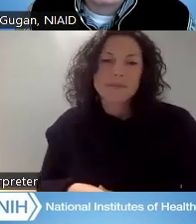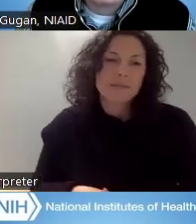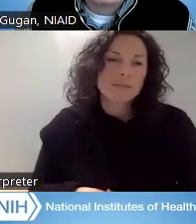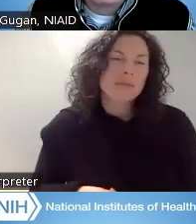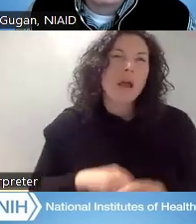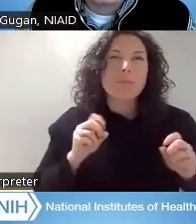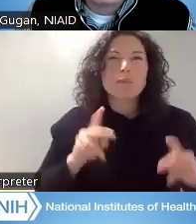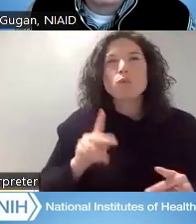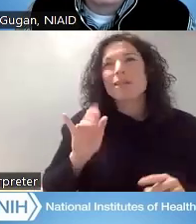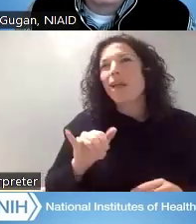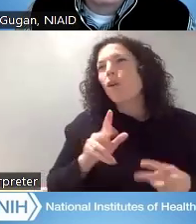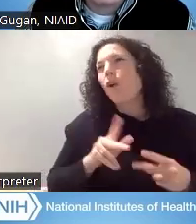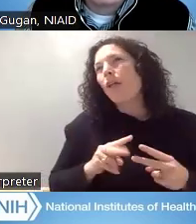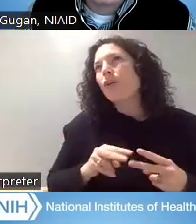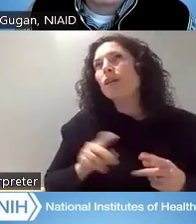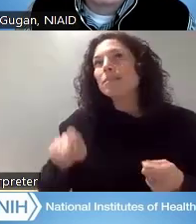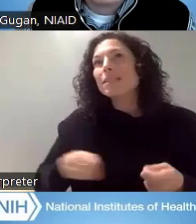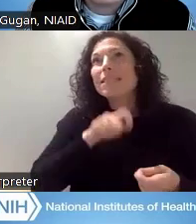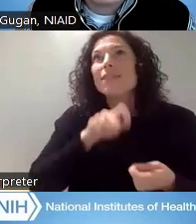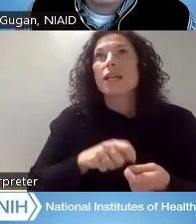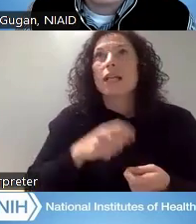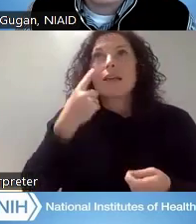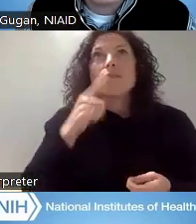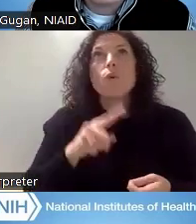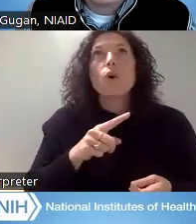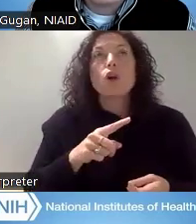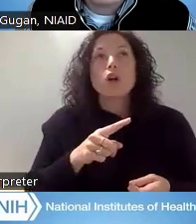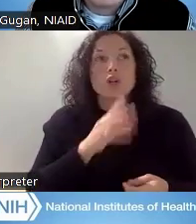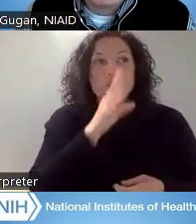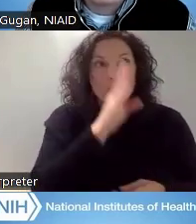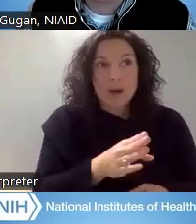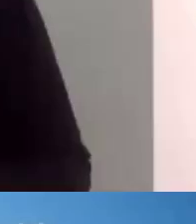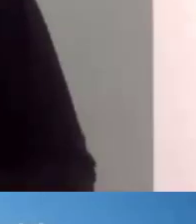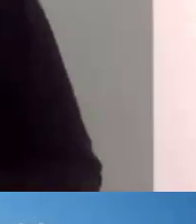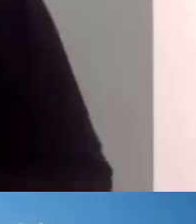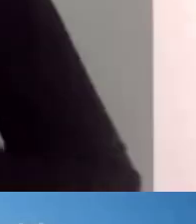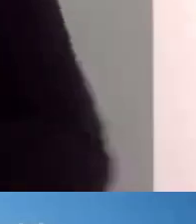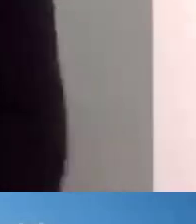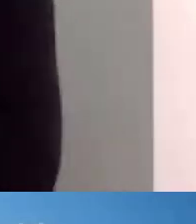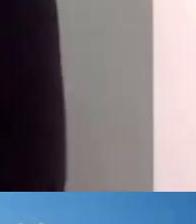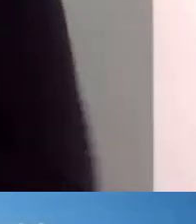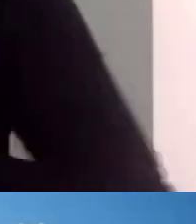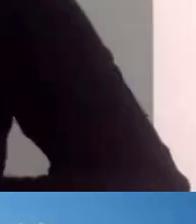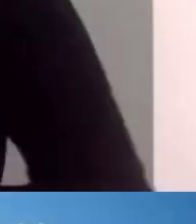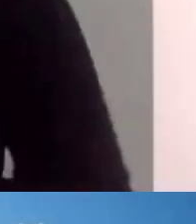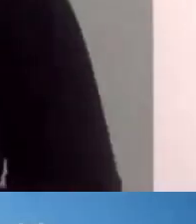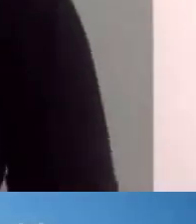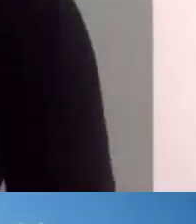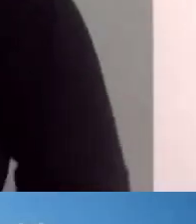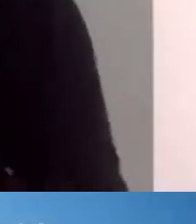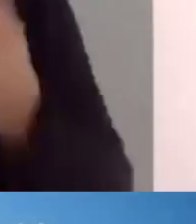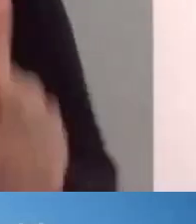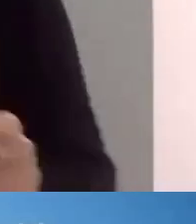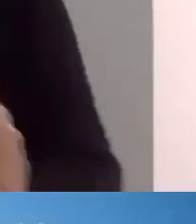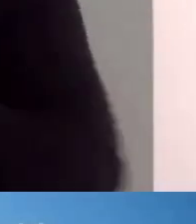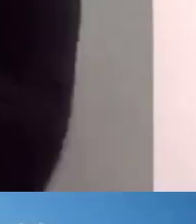that either are specifically for direct foreign applicants or that allow foreign components.